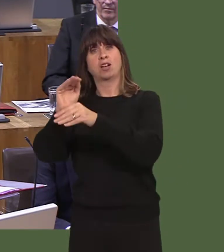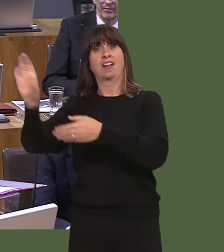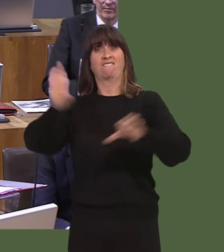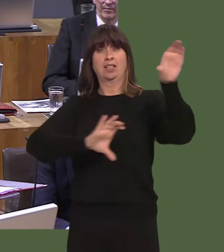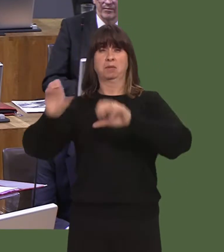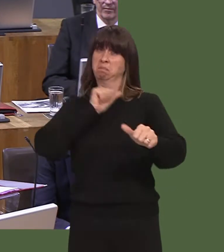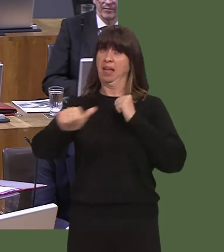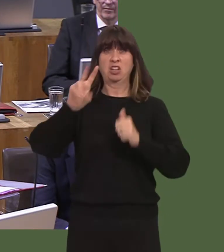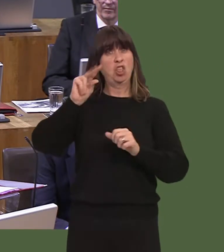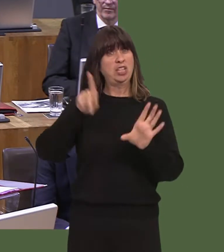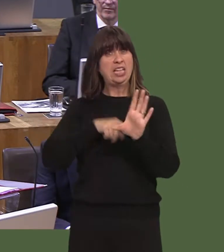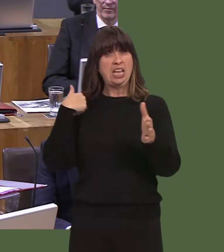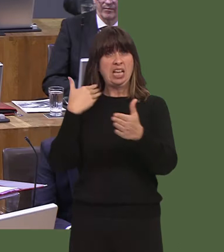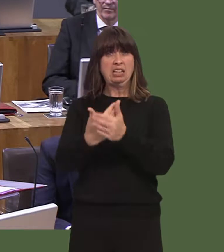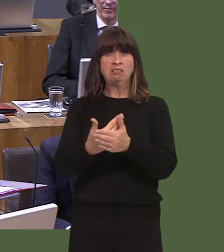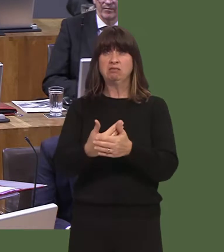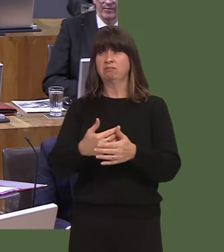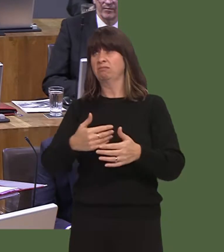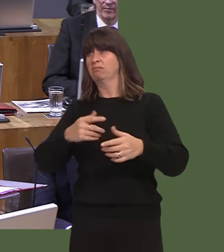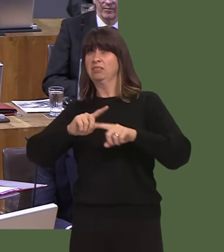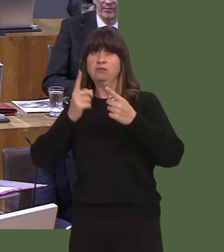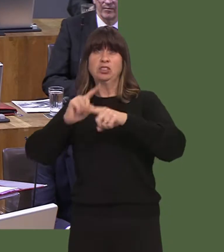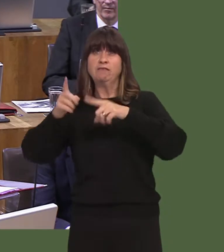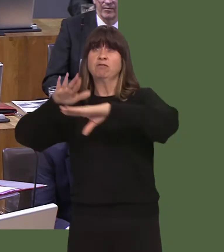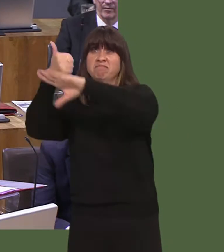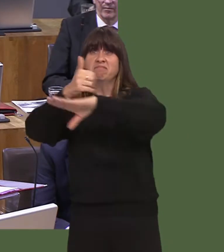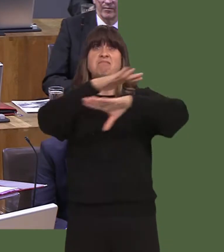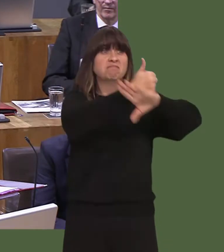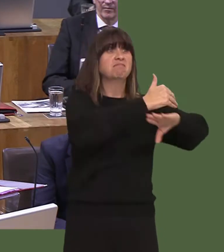30 years, with investment projects the length and breadth of Wales that have brought many,